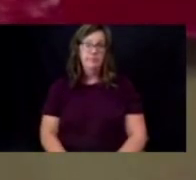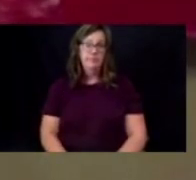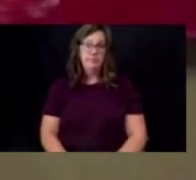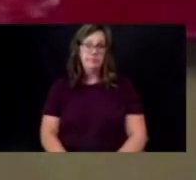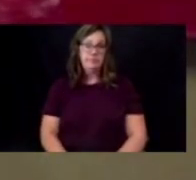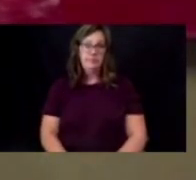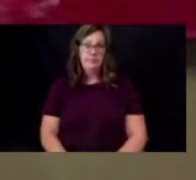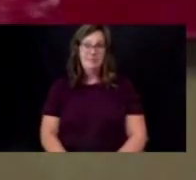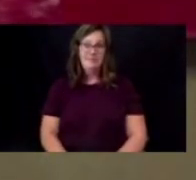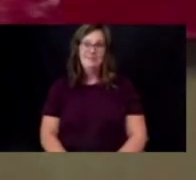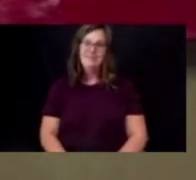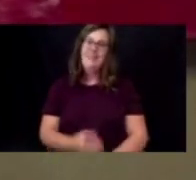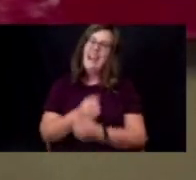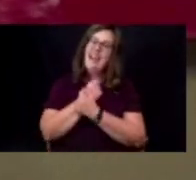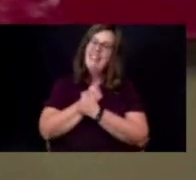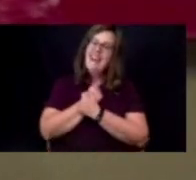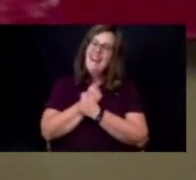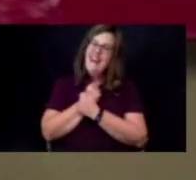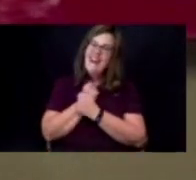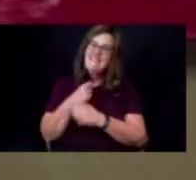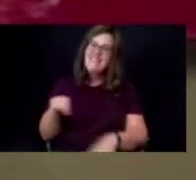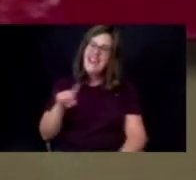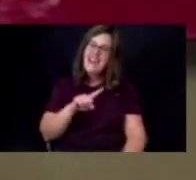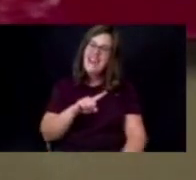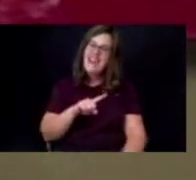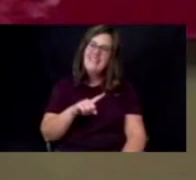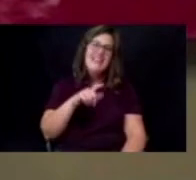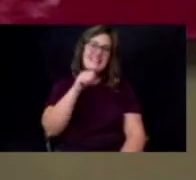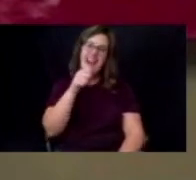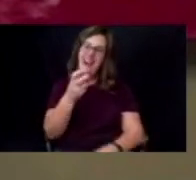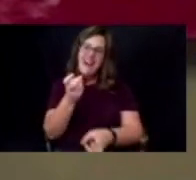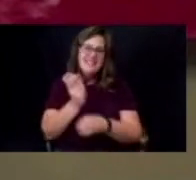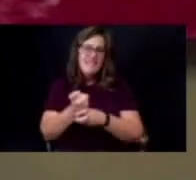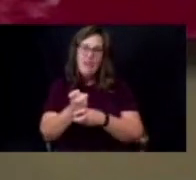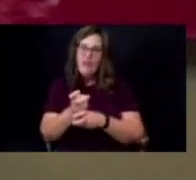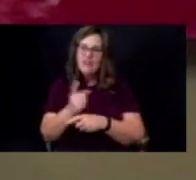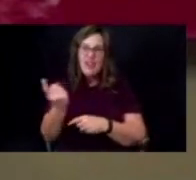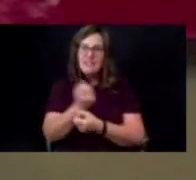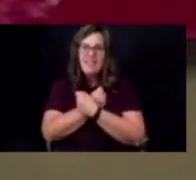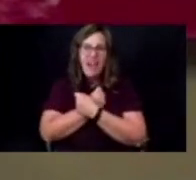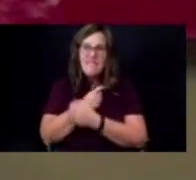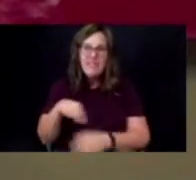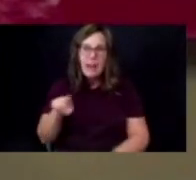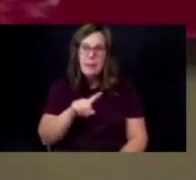love them it's not difficult just left them yeah and i tell this to everybody this is